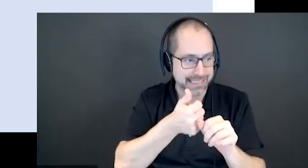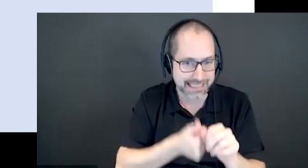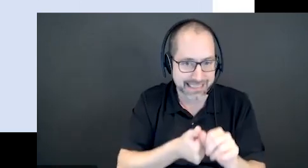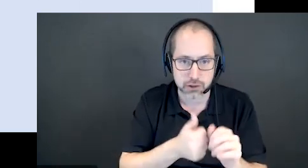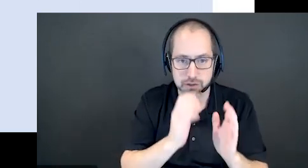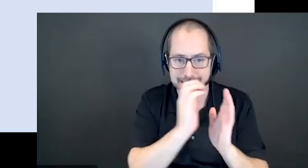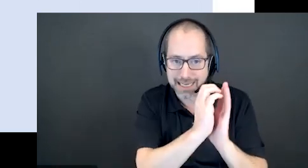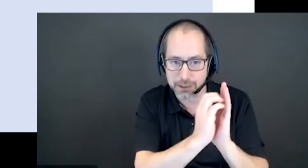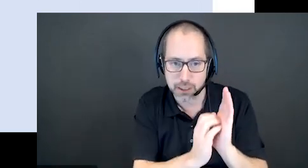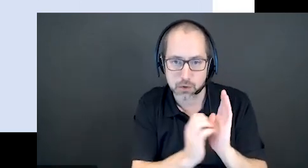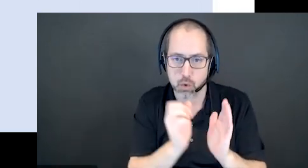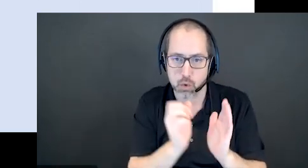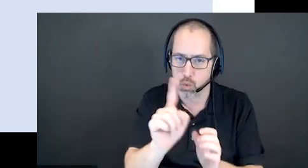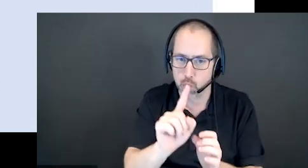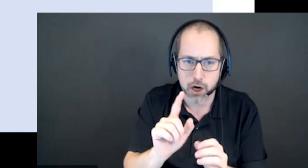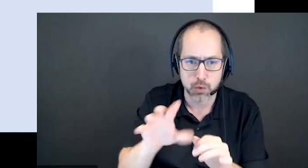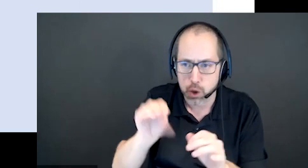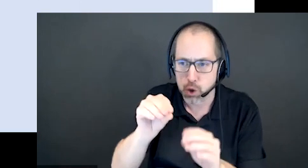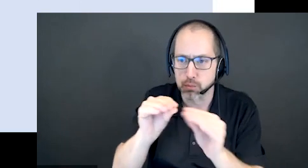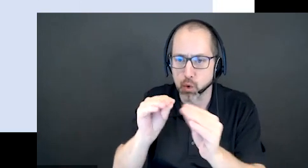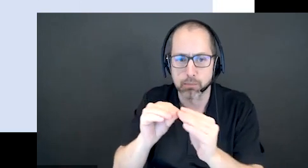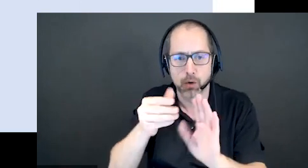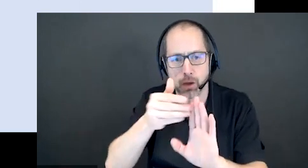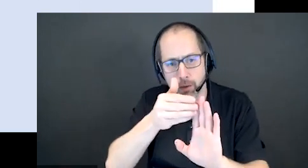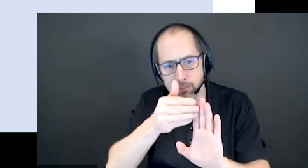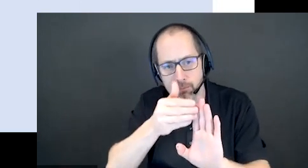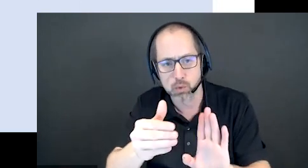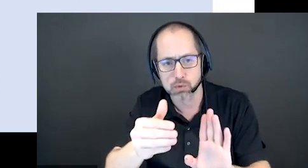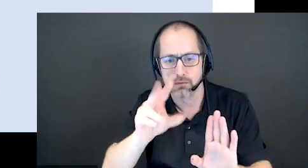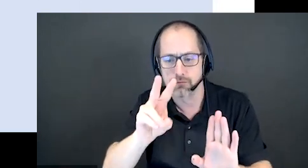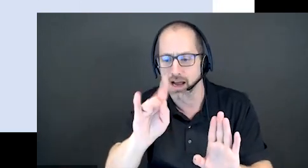I learn more about managing post-viral illness where do I learn more about managing long COVID.